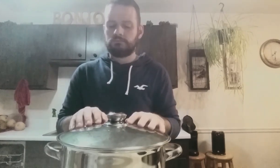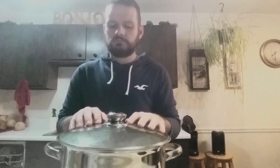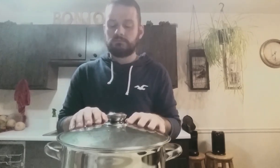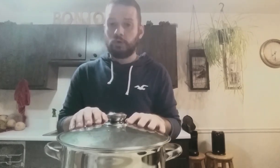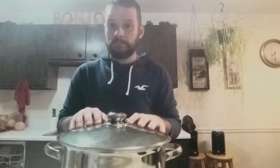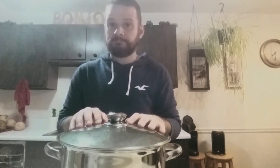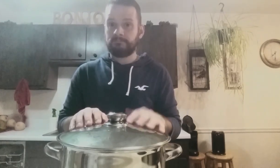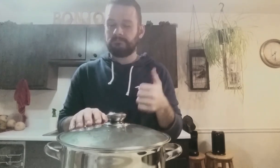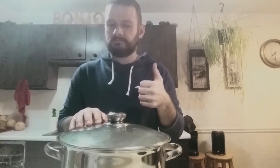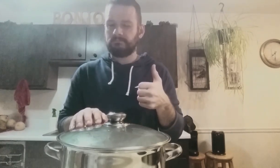Okay?